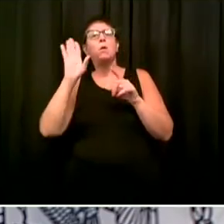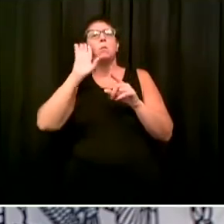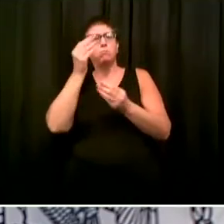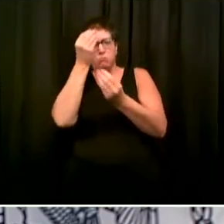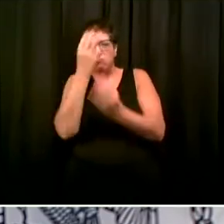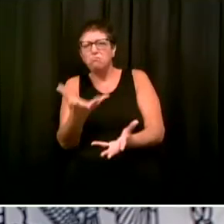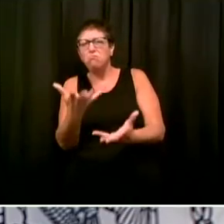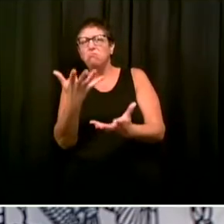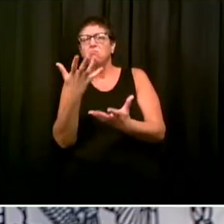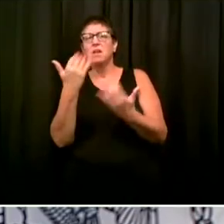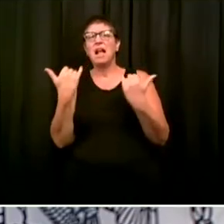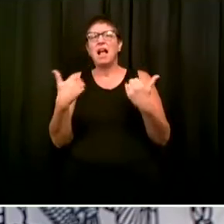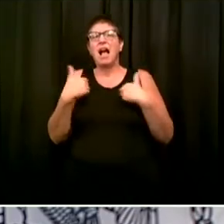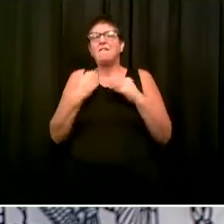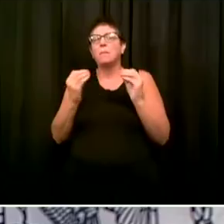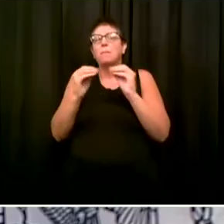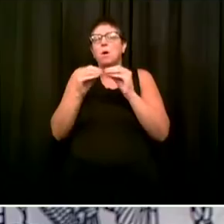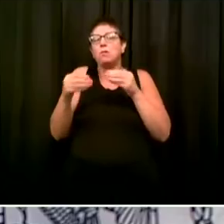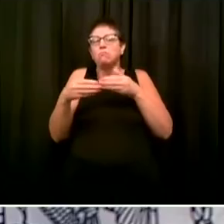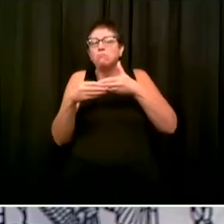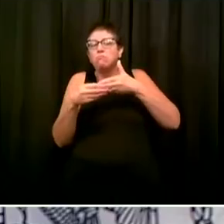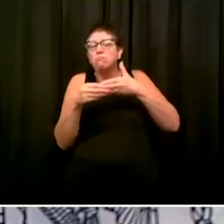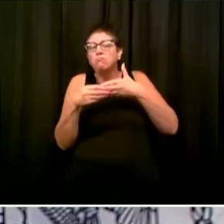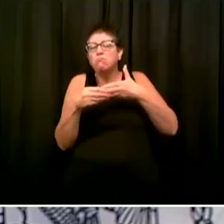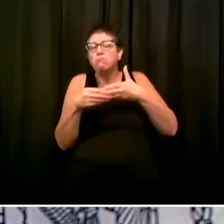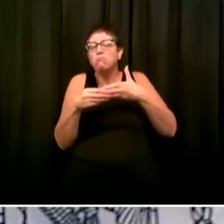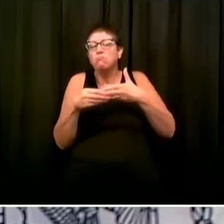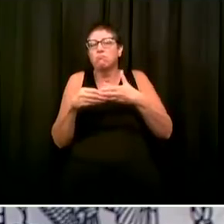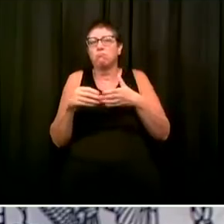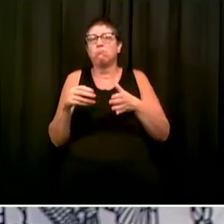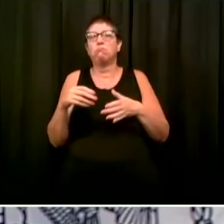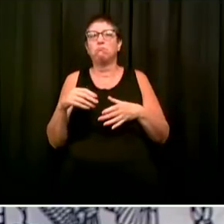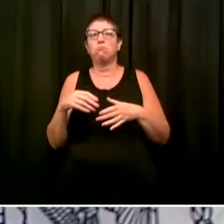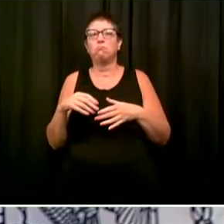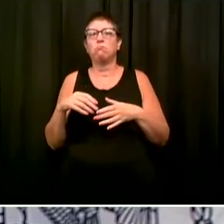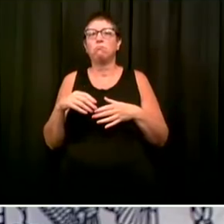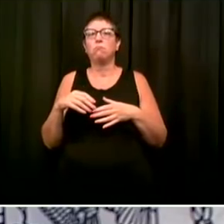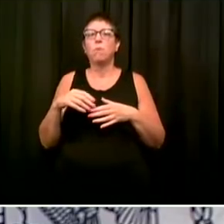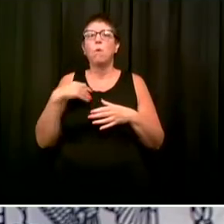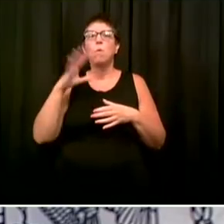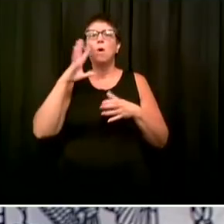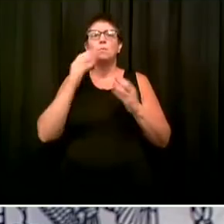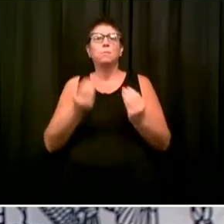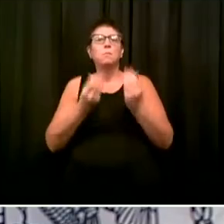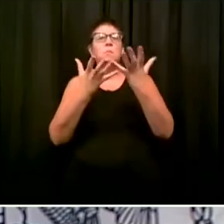HEIGHT OF EVERY WINDOW BUT I WILL TELL YOU THERE IS MH UCMORE FLEXIBILITY